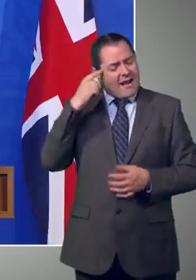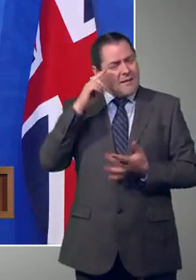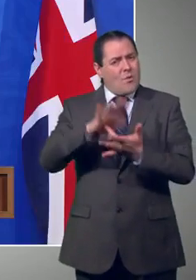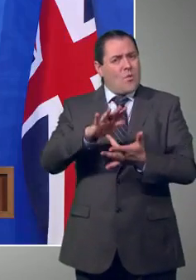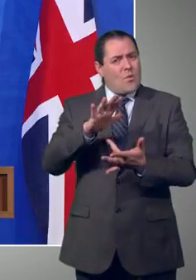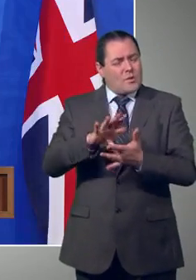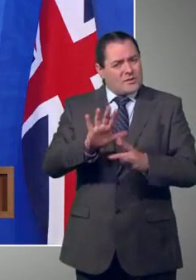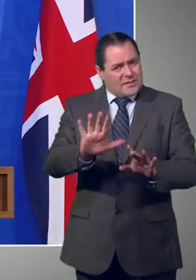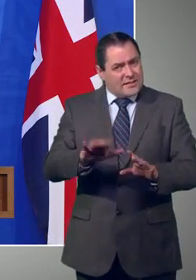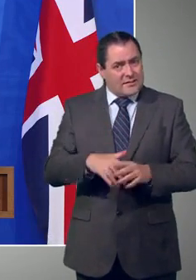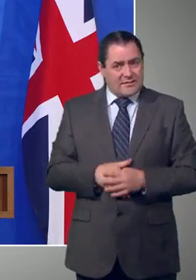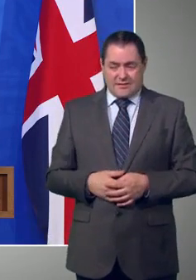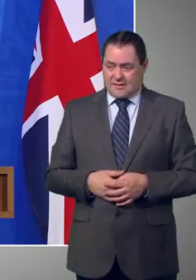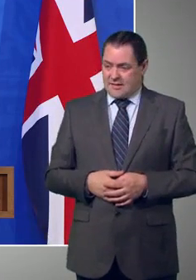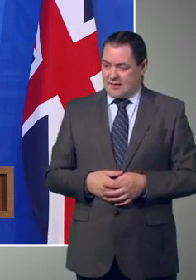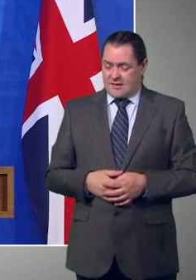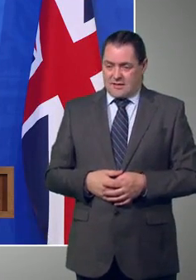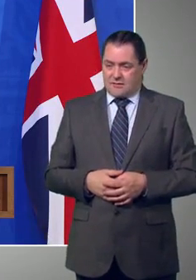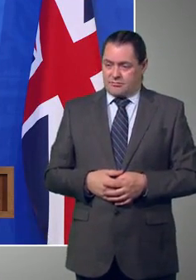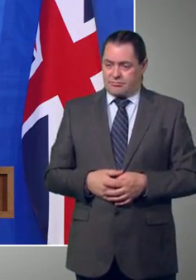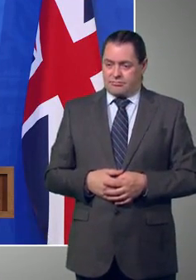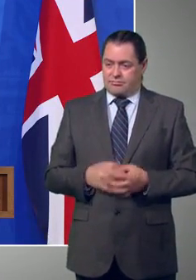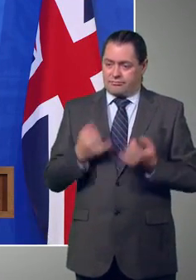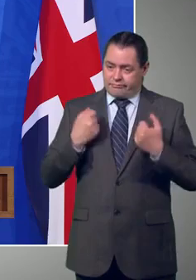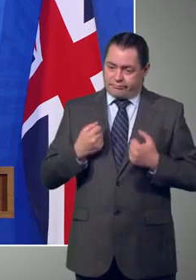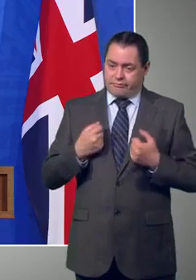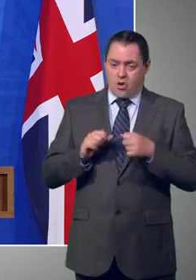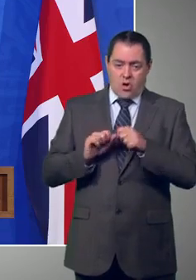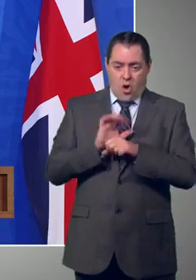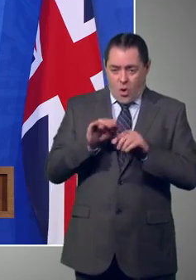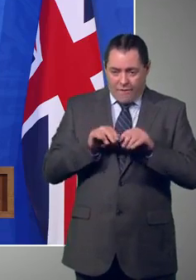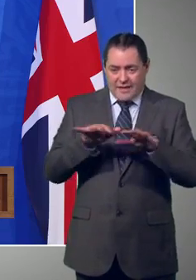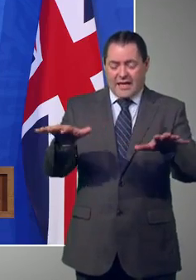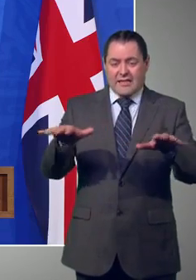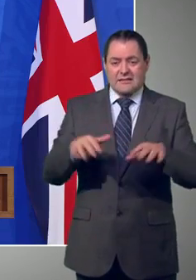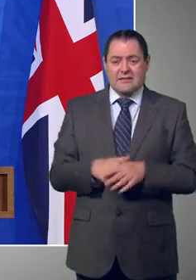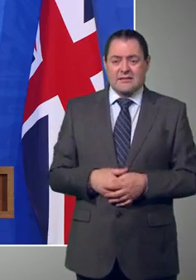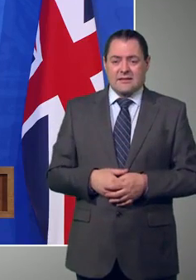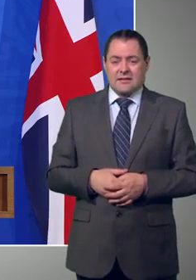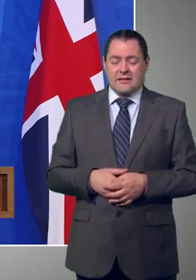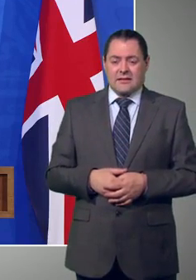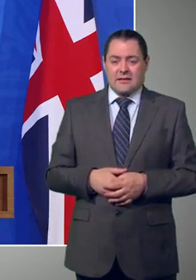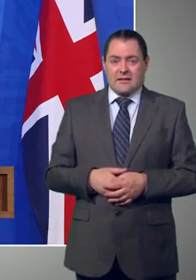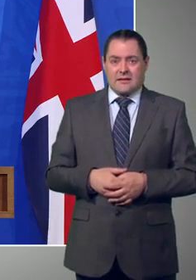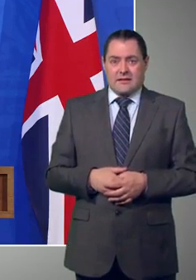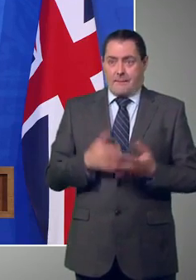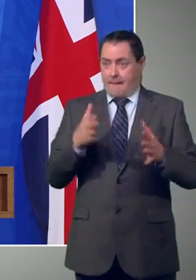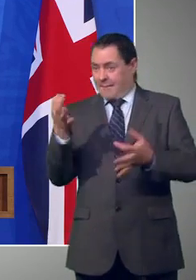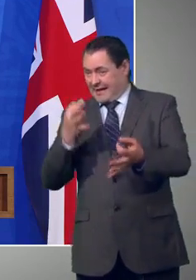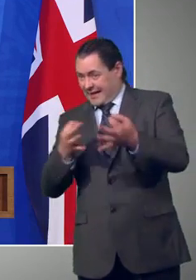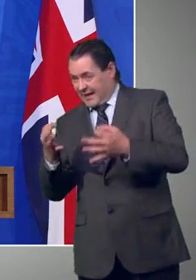throughout this pandemic has been to answer questions from